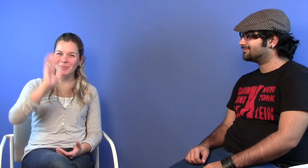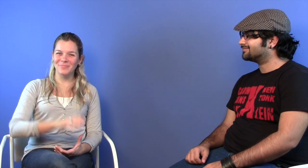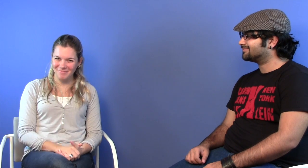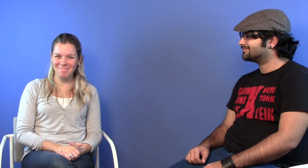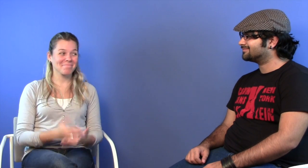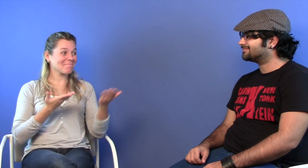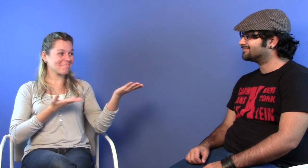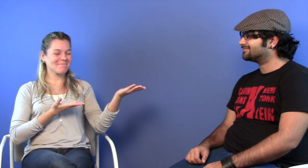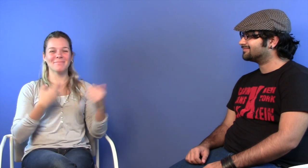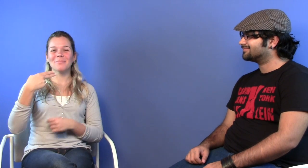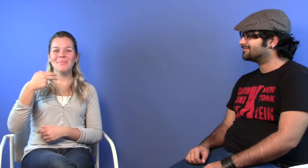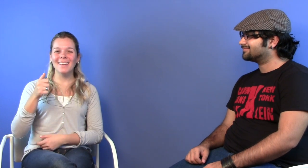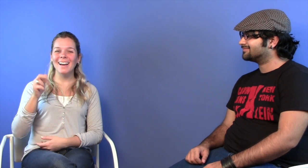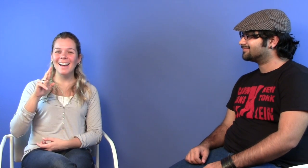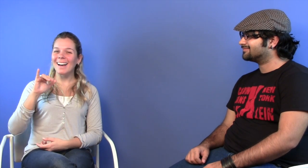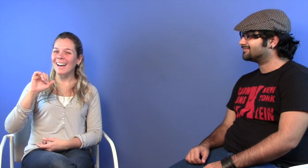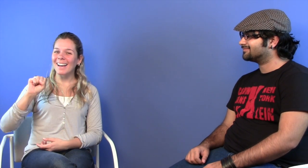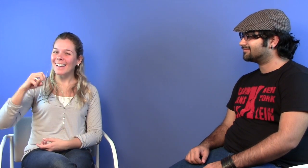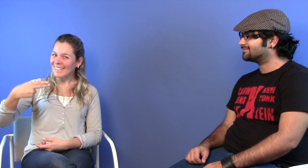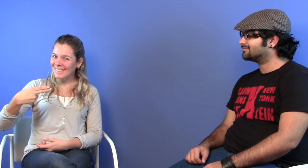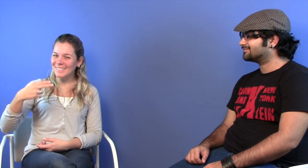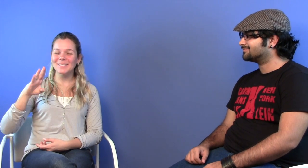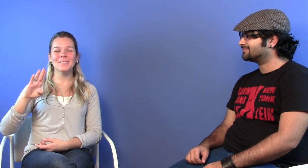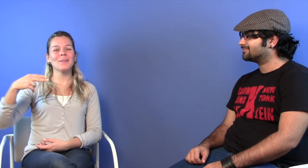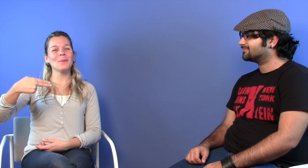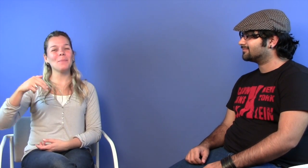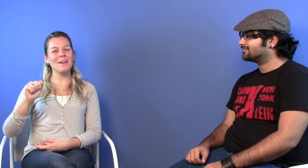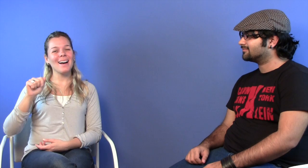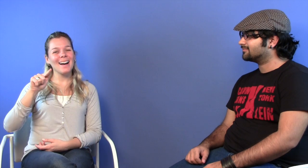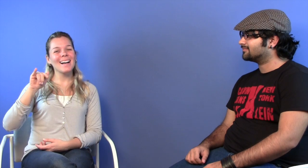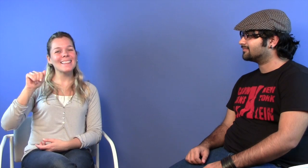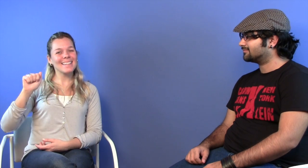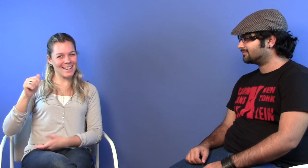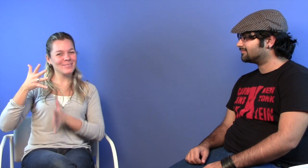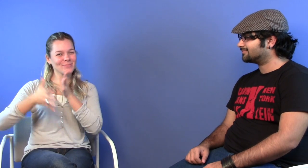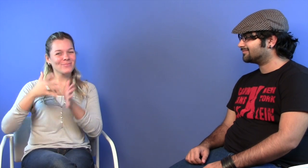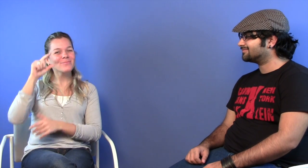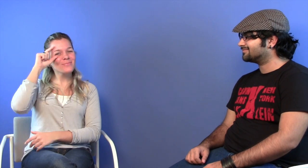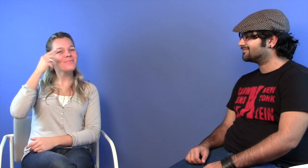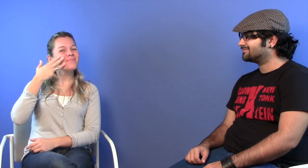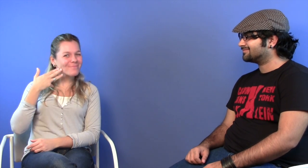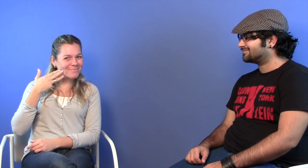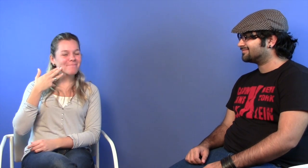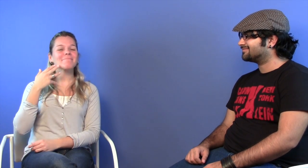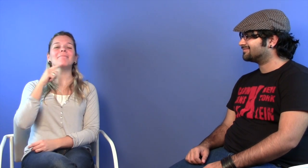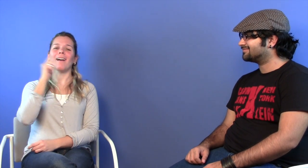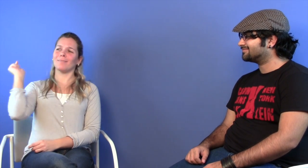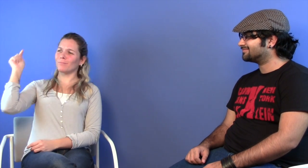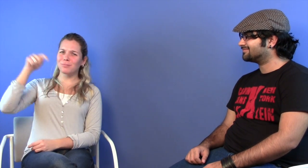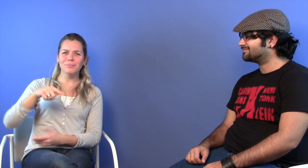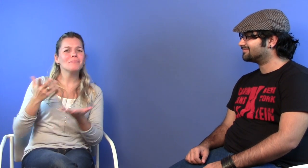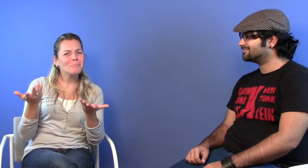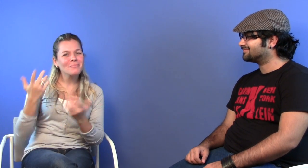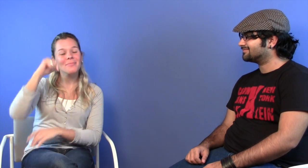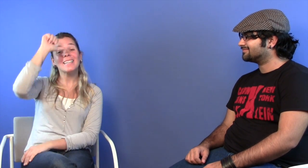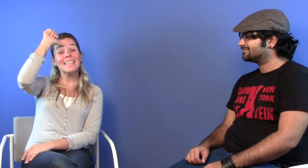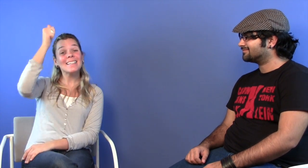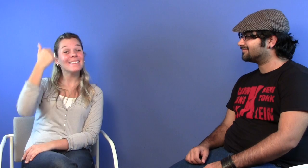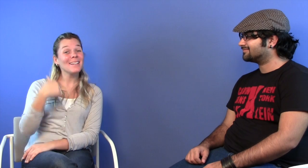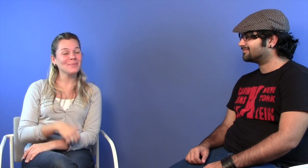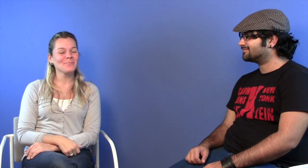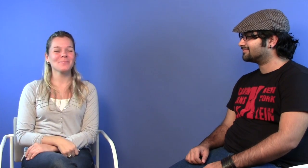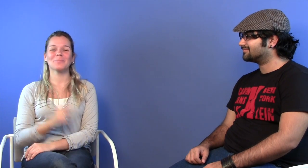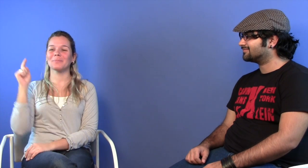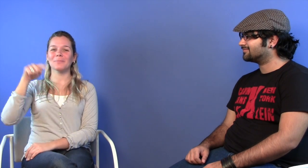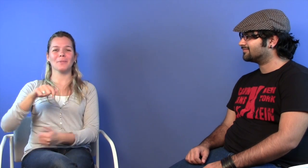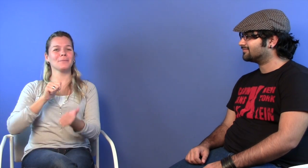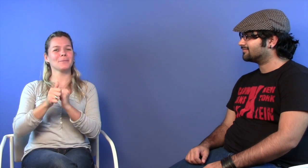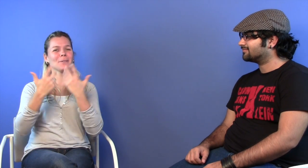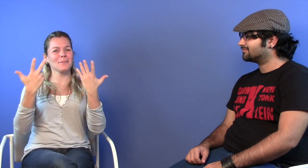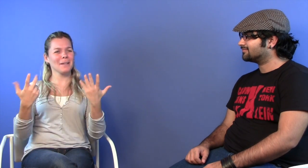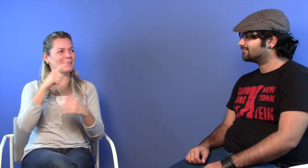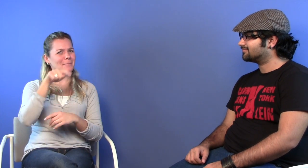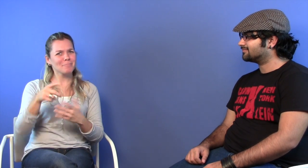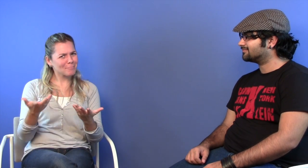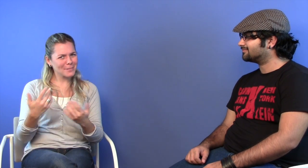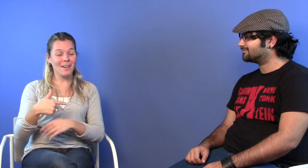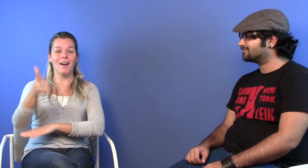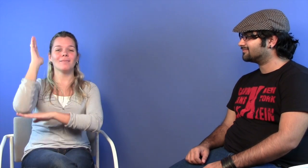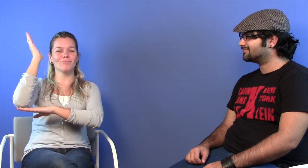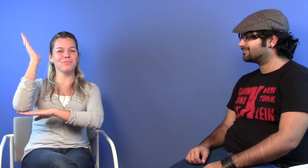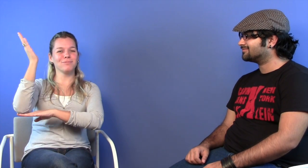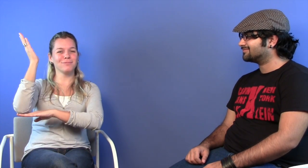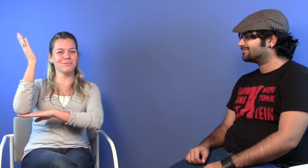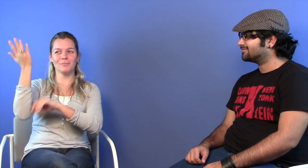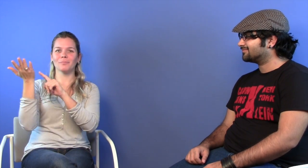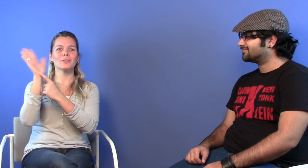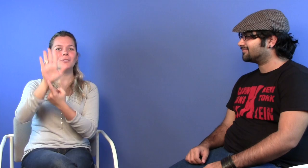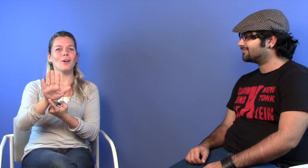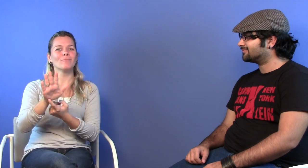Hello. I'm here with Harish Bhatia. He came all the way from India to present to the Frontrunners 8 about the